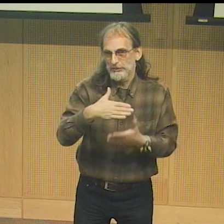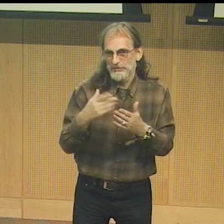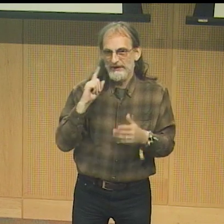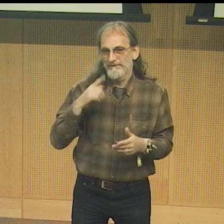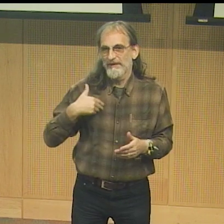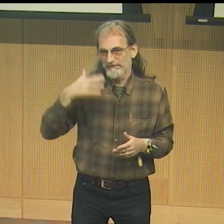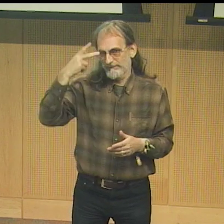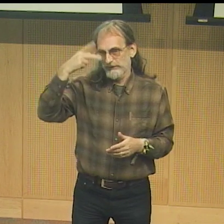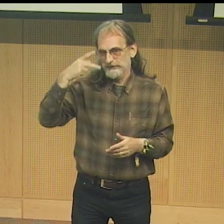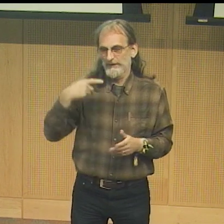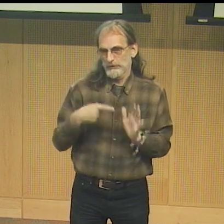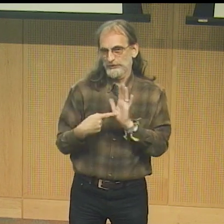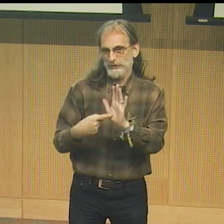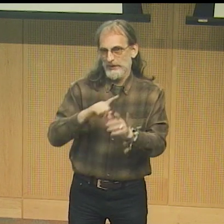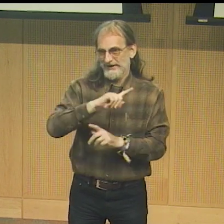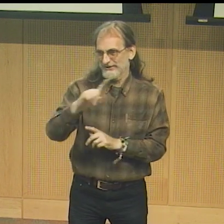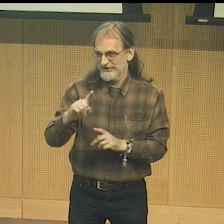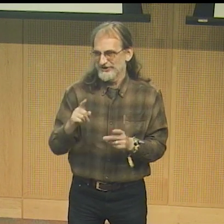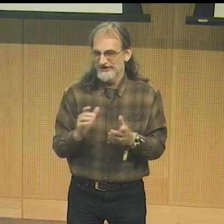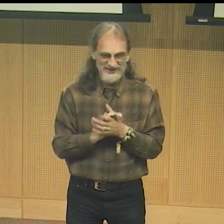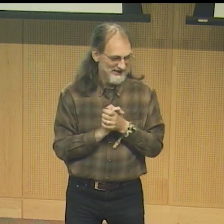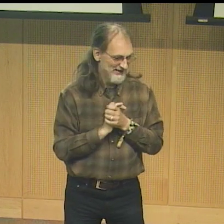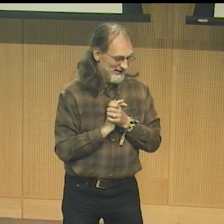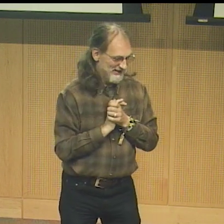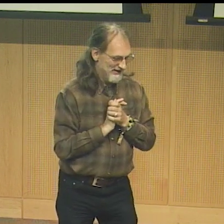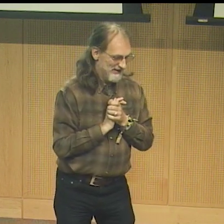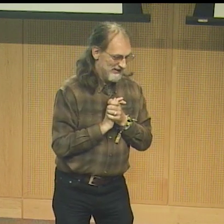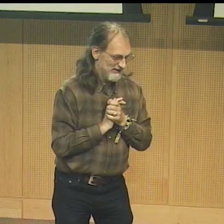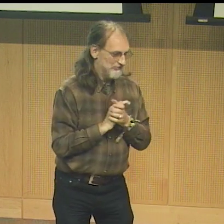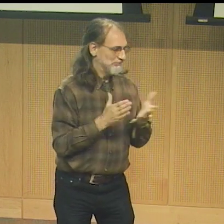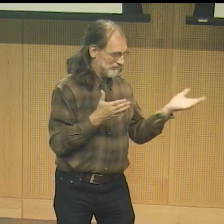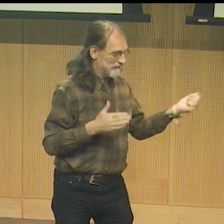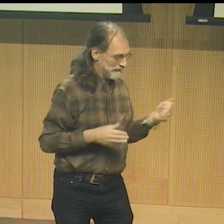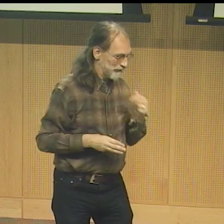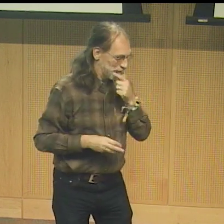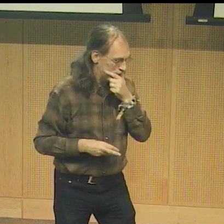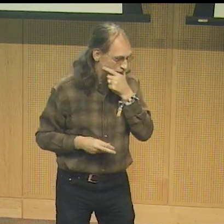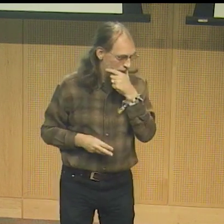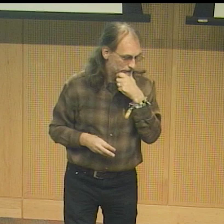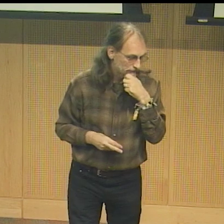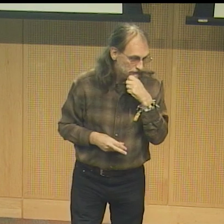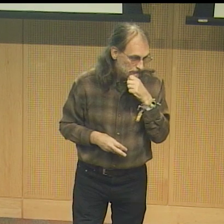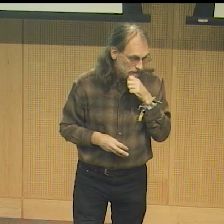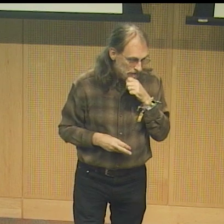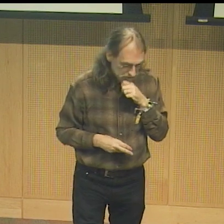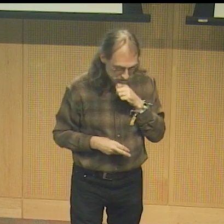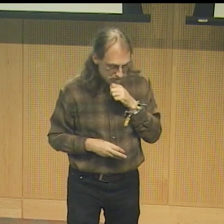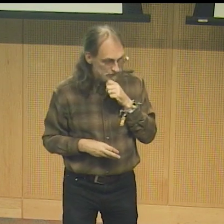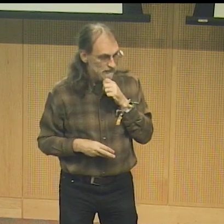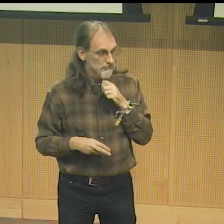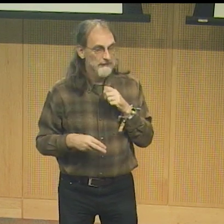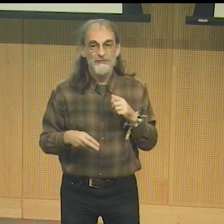Maybe some Deaf people have begun to put together their own particular philosophies on Deafhood.